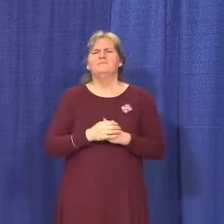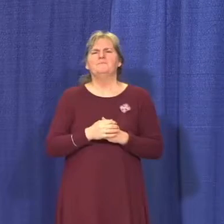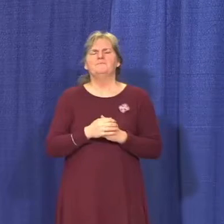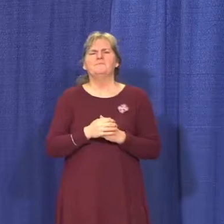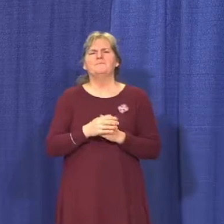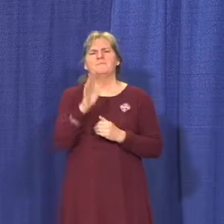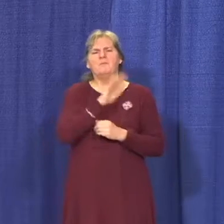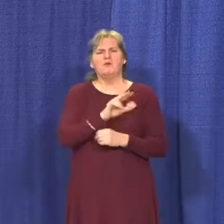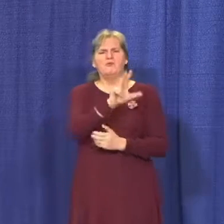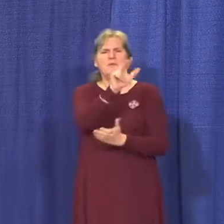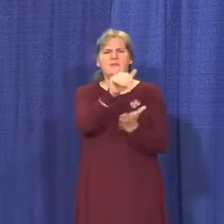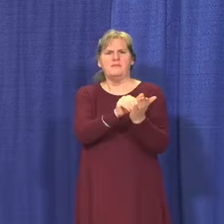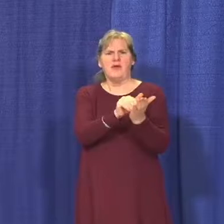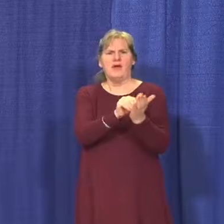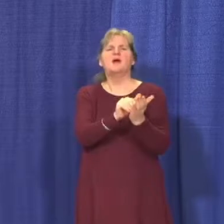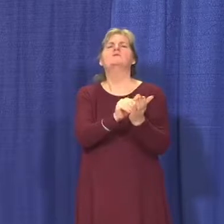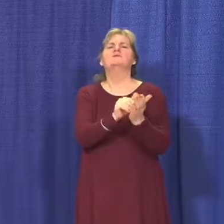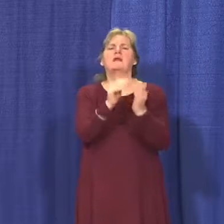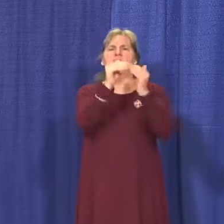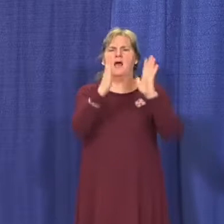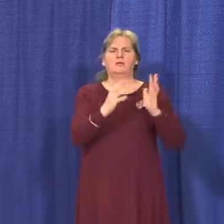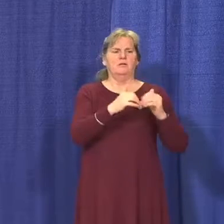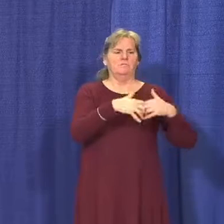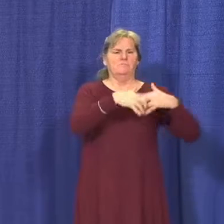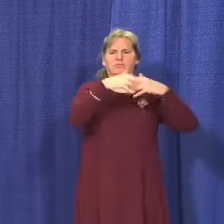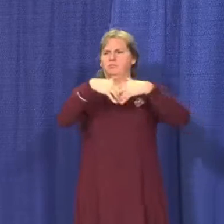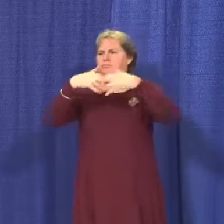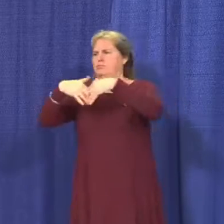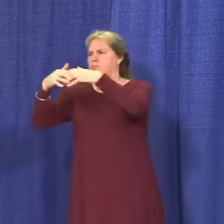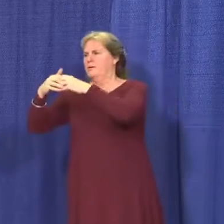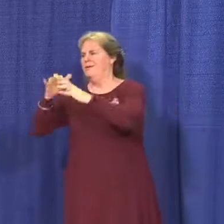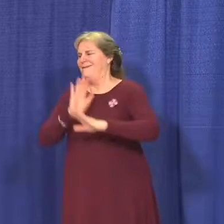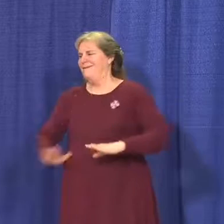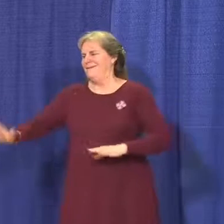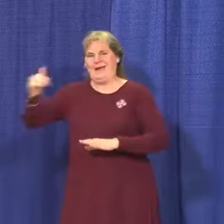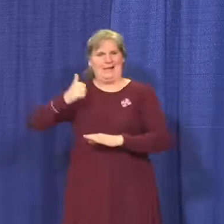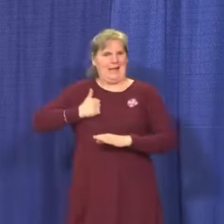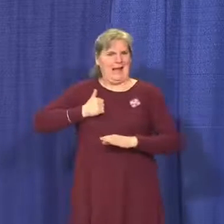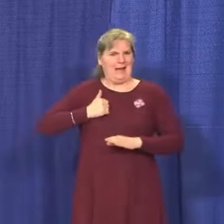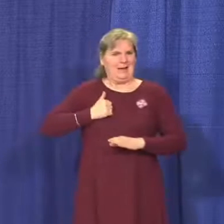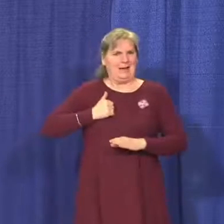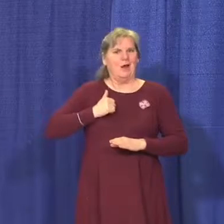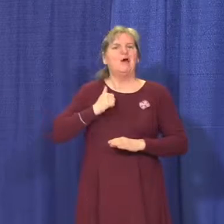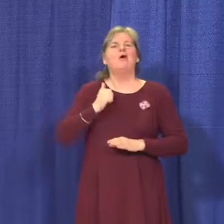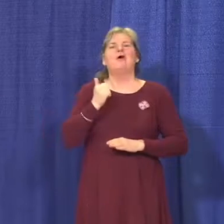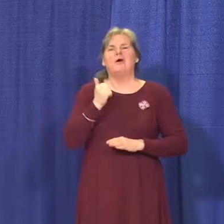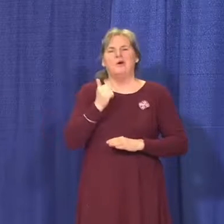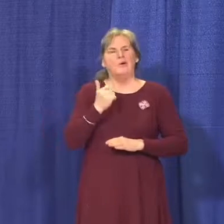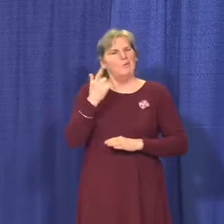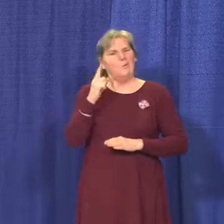3,000 affordable housing units 1 billion-dollar program -- with 100 percent federal